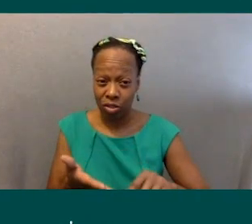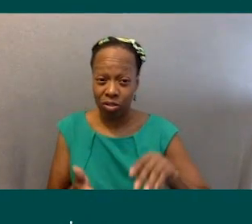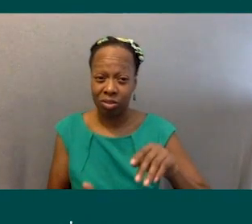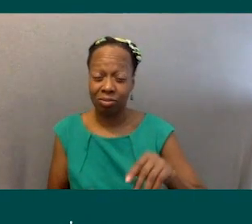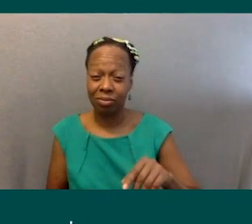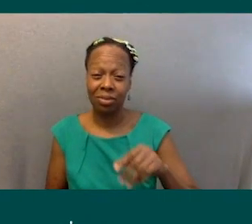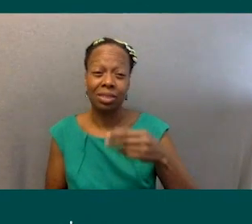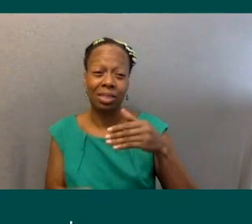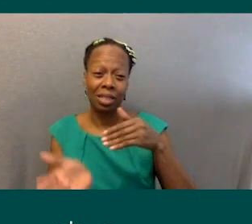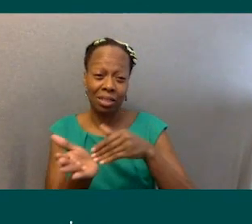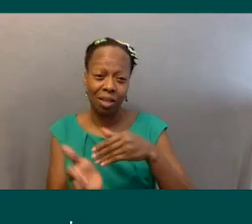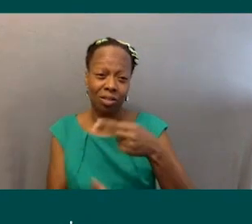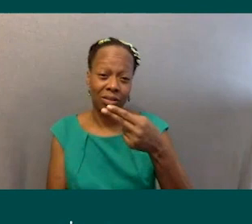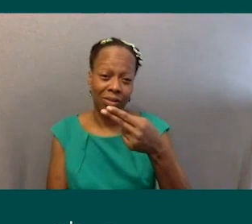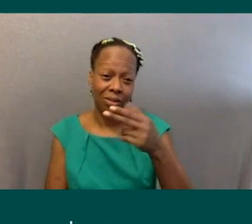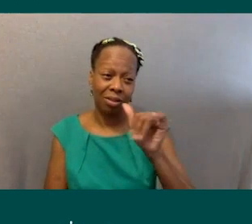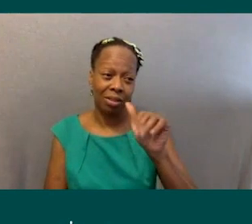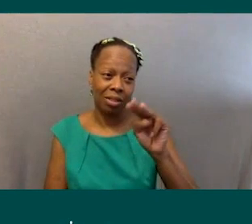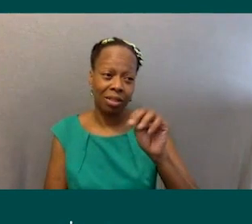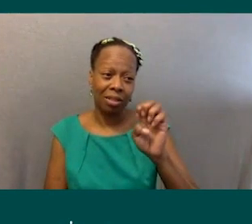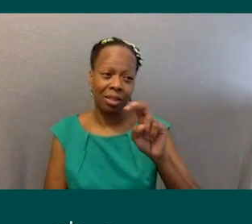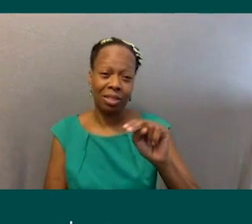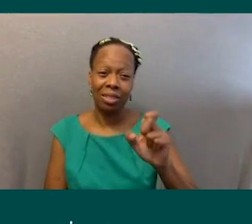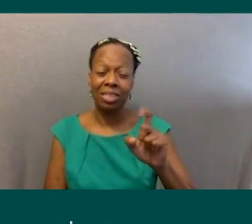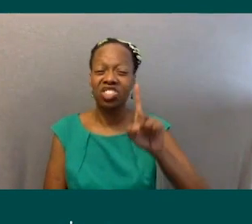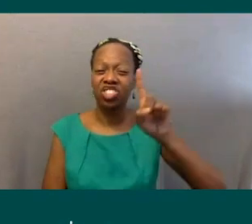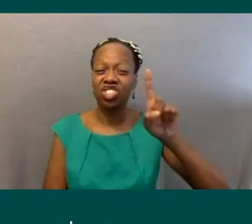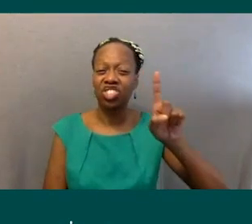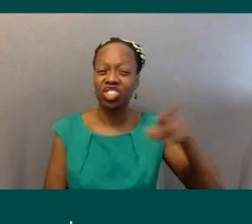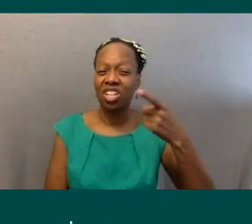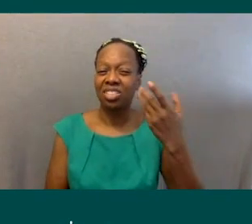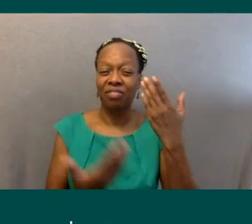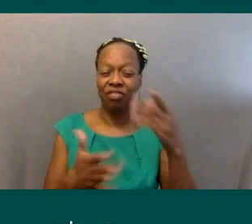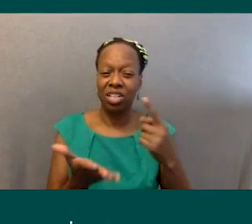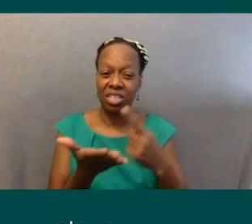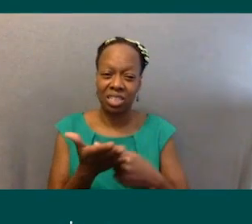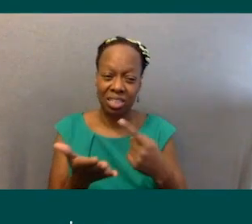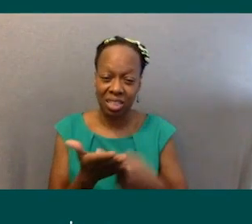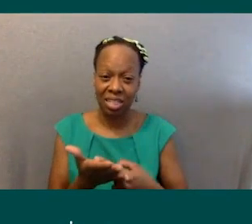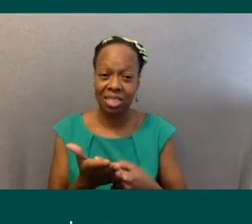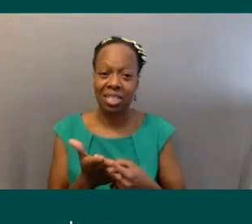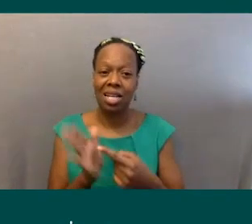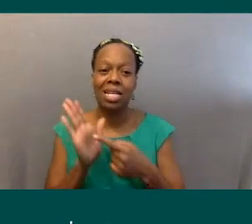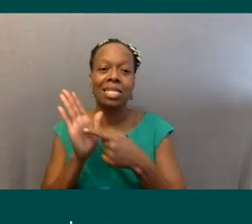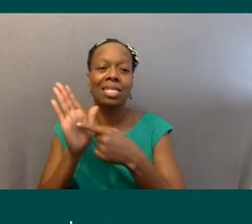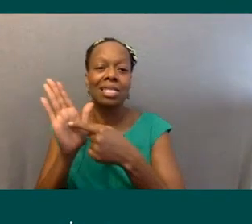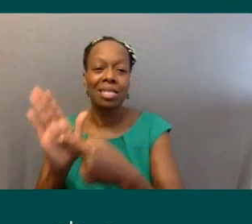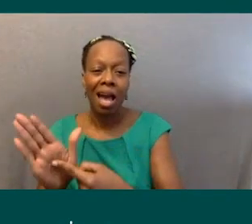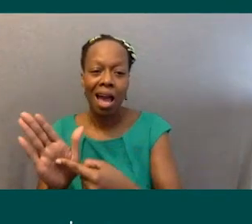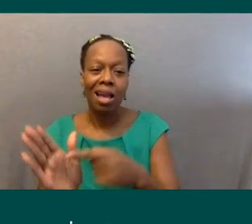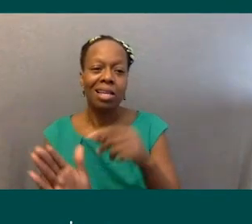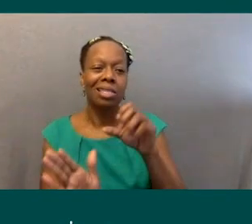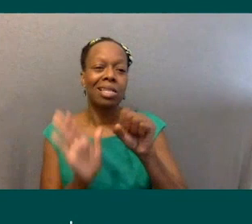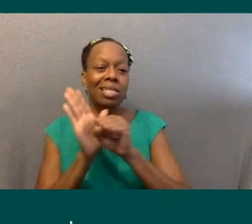about signs and symptoms of CP happening at glacial time, I mean, at glacial timescale.